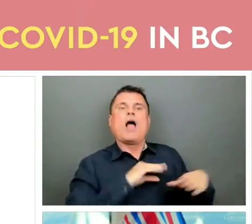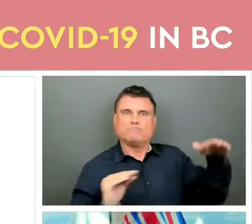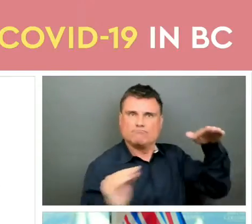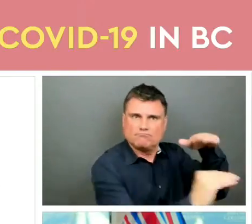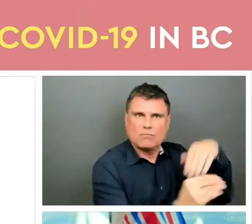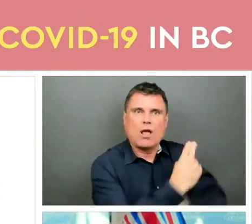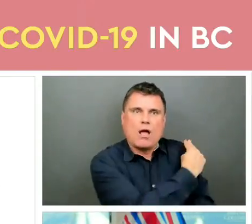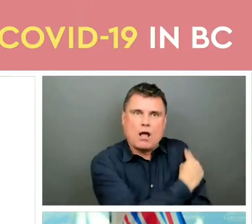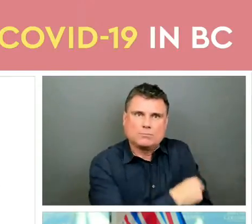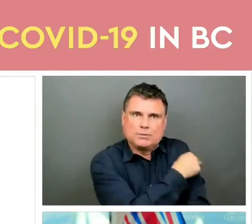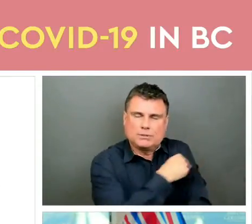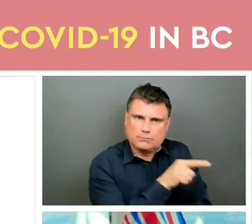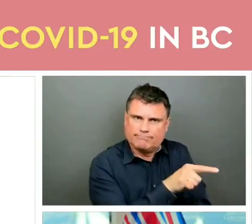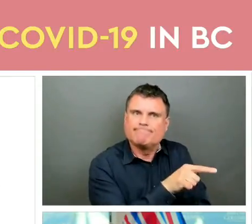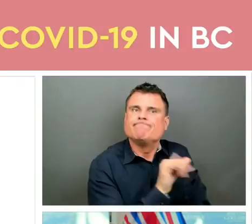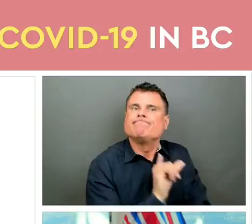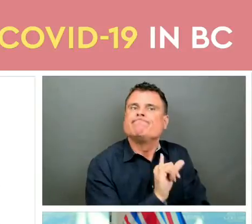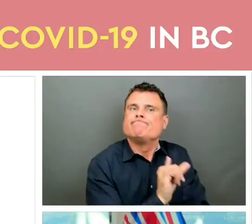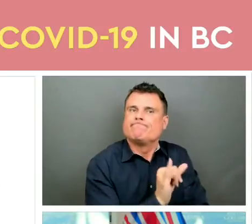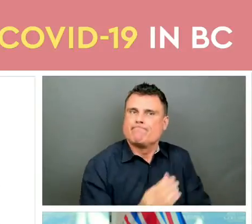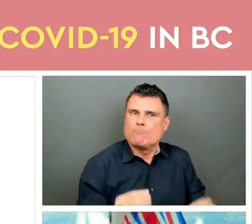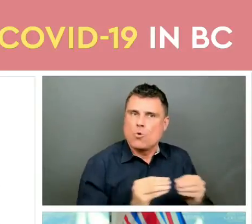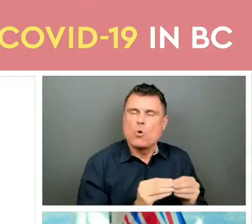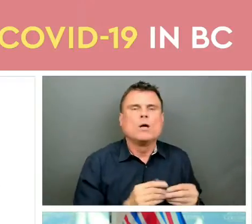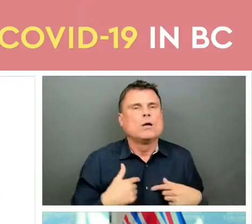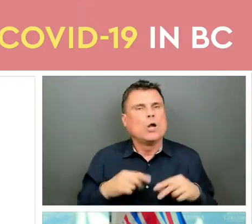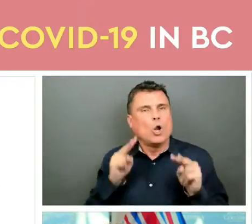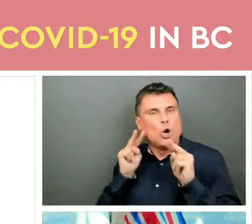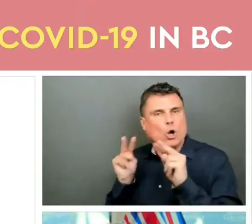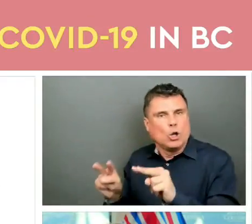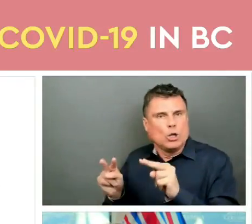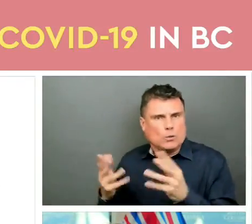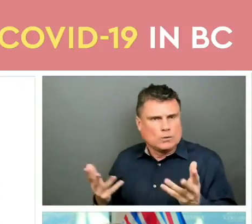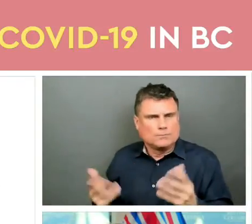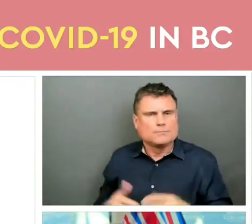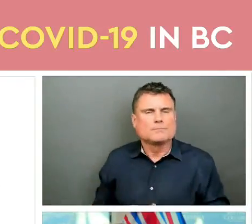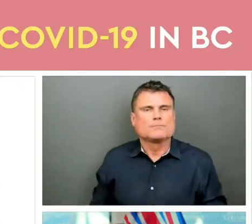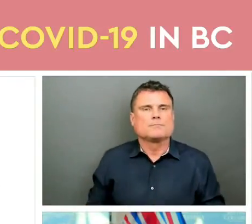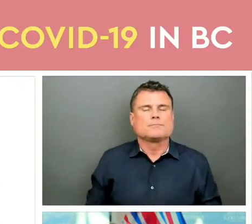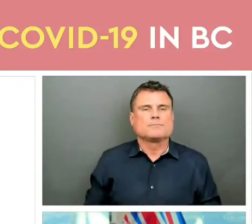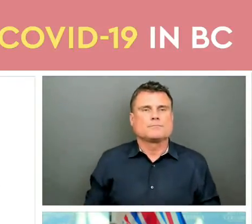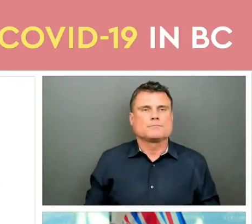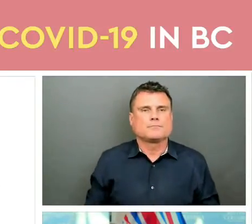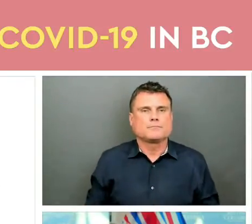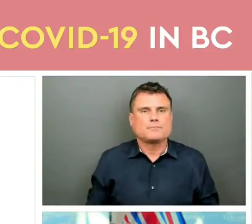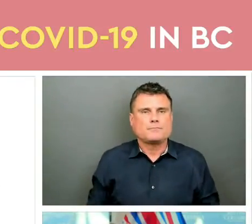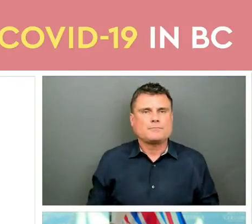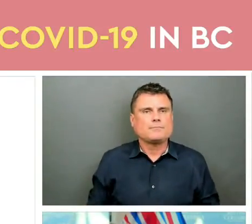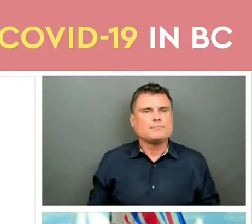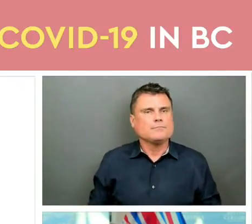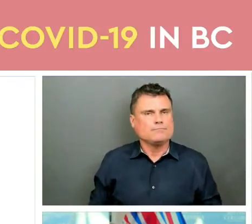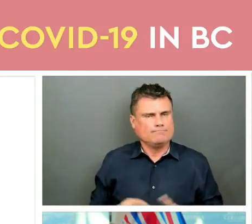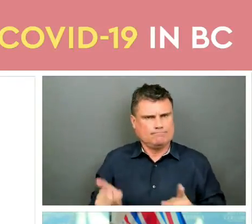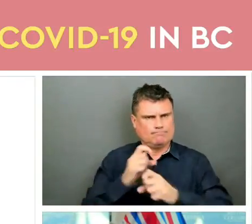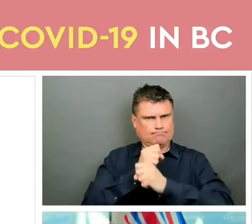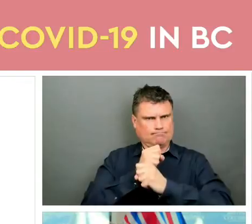to watch very carefully because this does give us an idea of where the variants are having an effect on people.